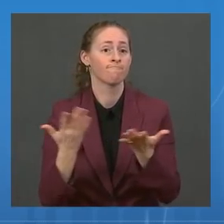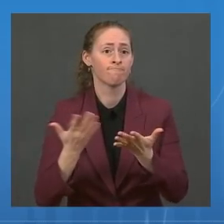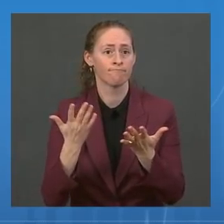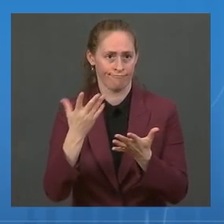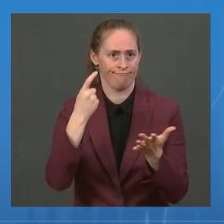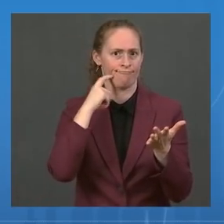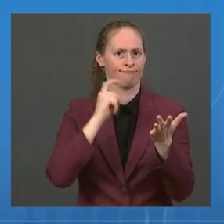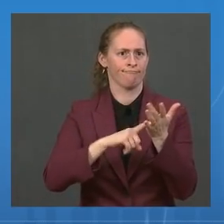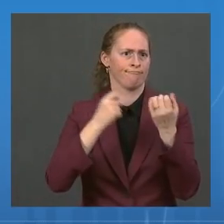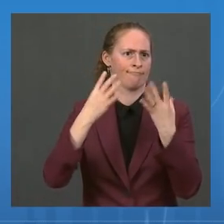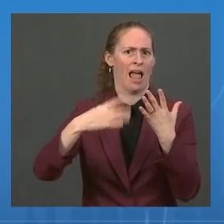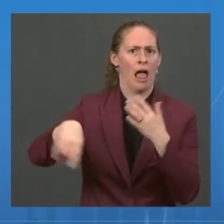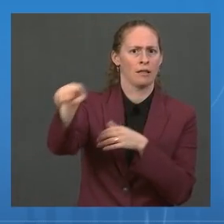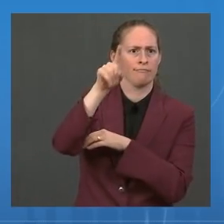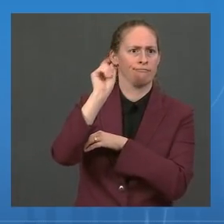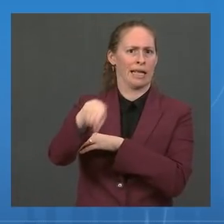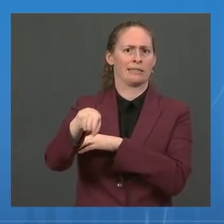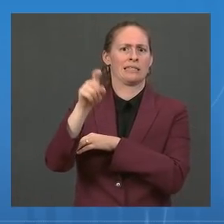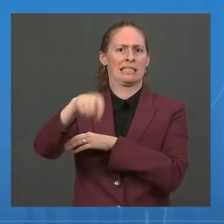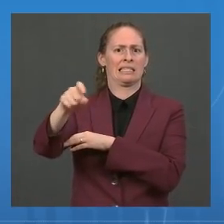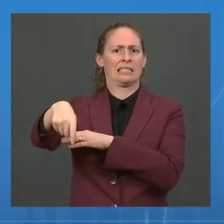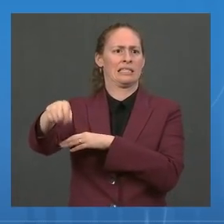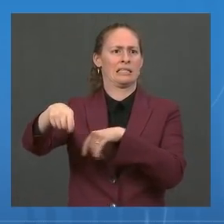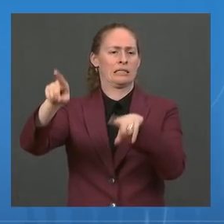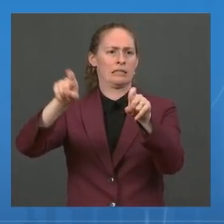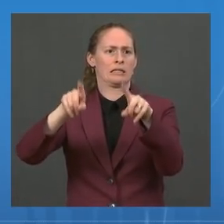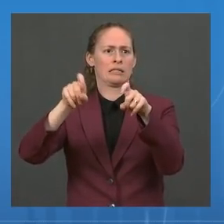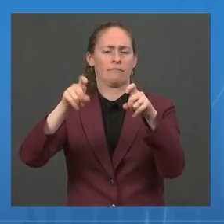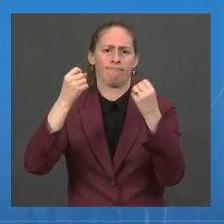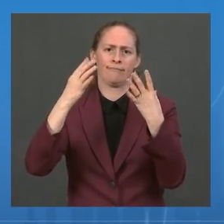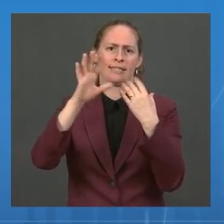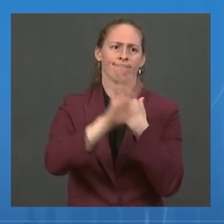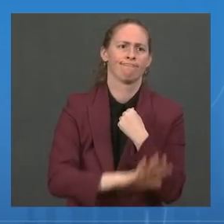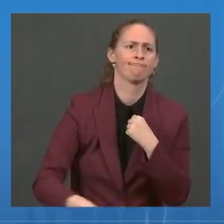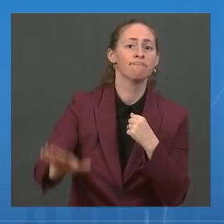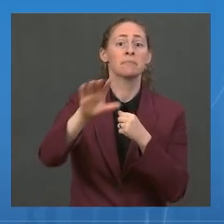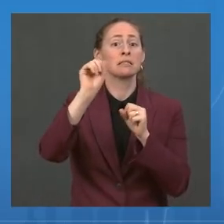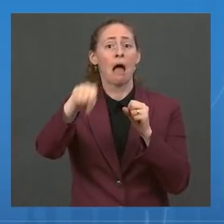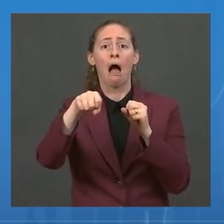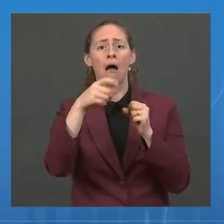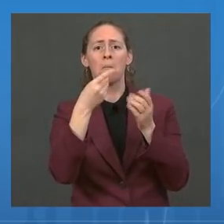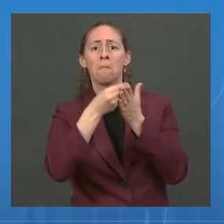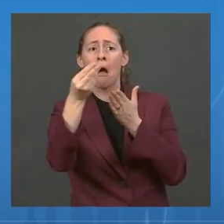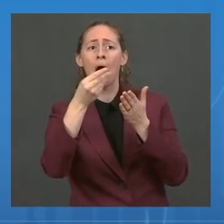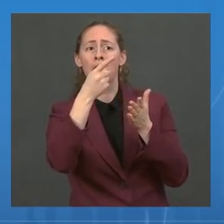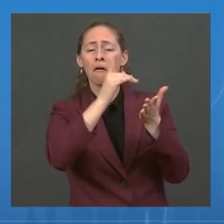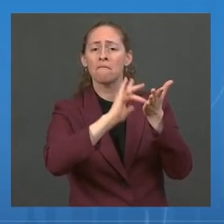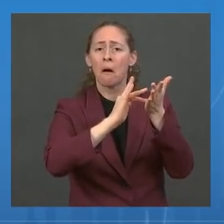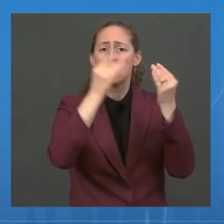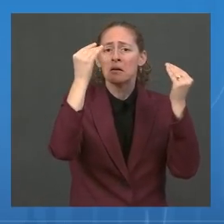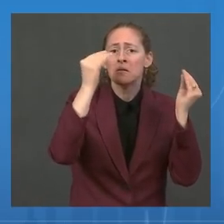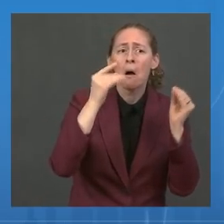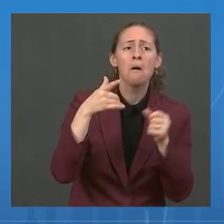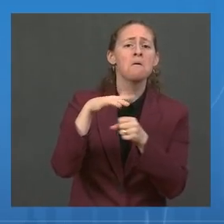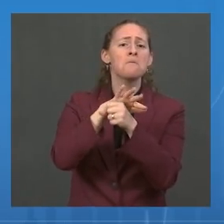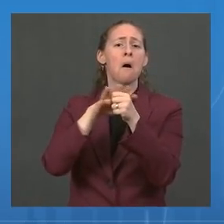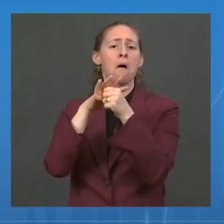and its available testing -- at many locations: pharmacies, community health centers, states and local sites.